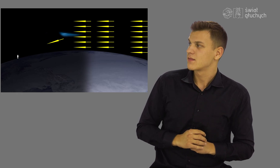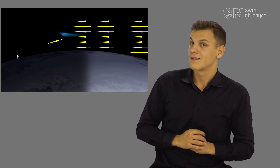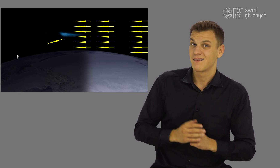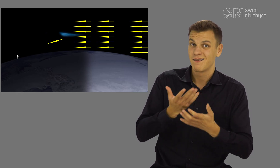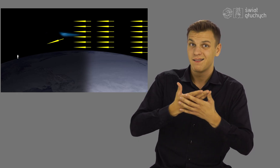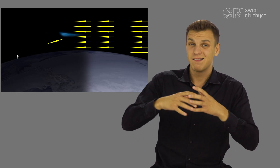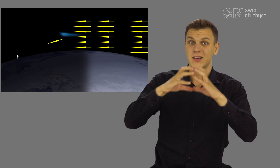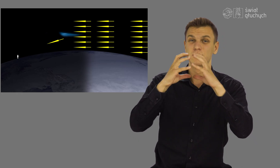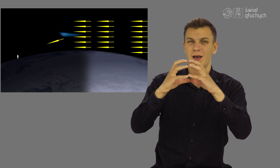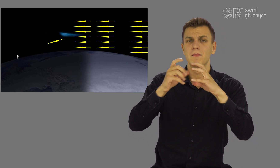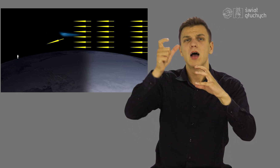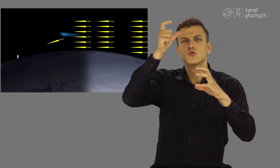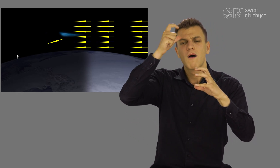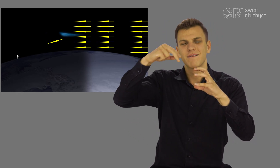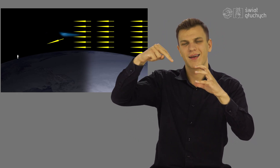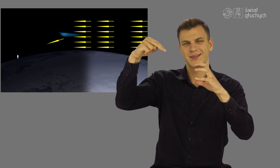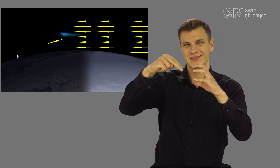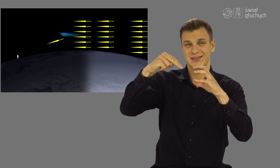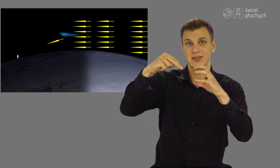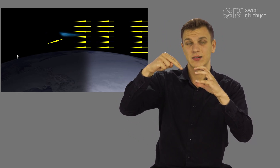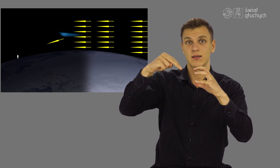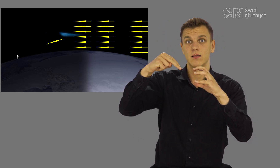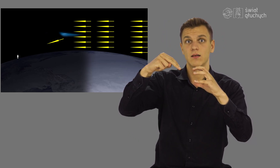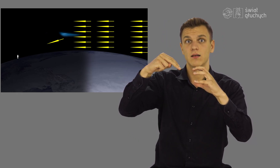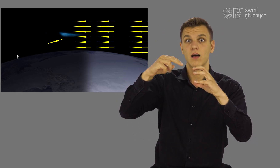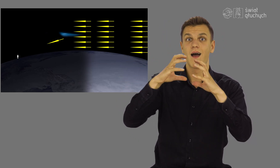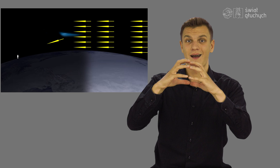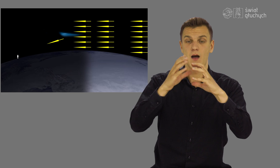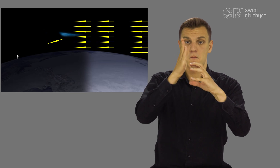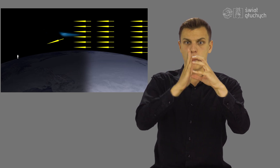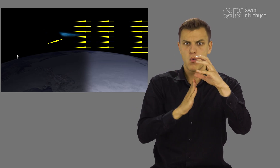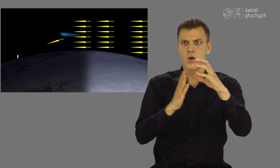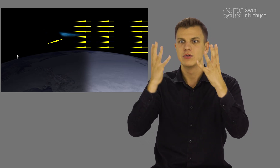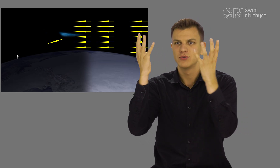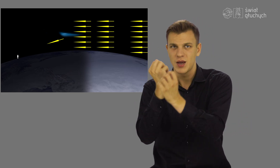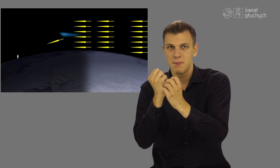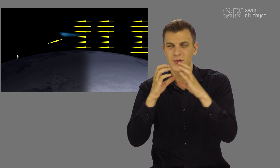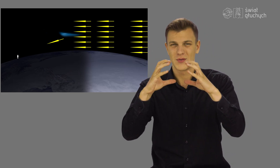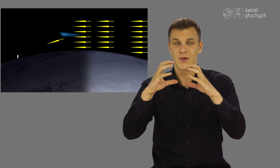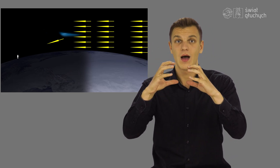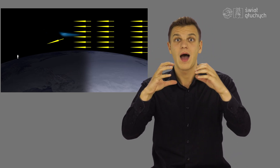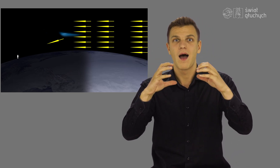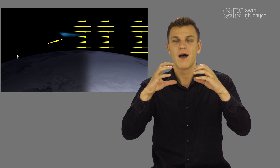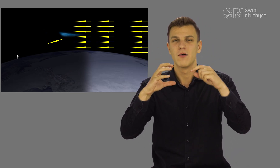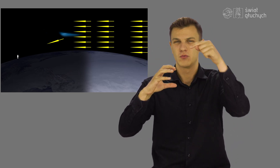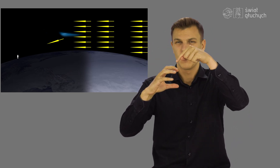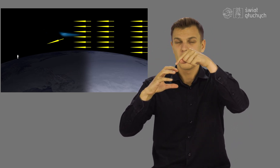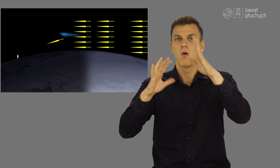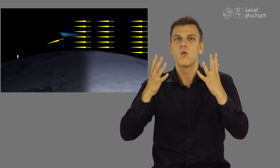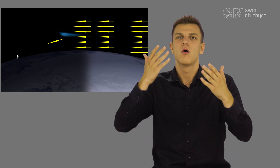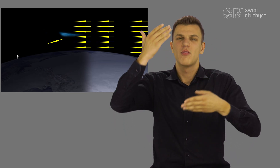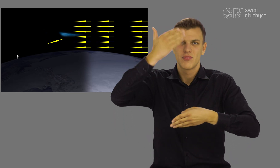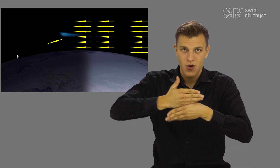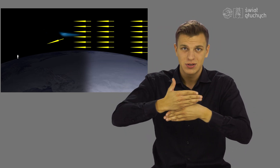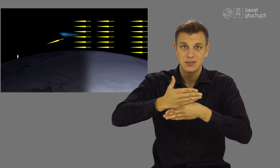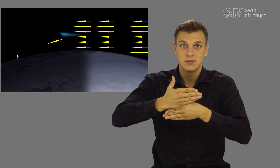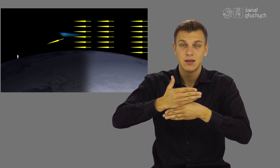The human who is observing the silver clouds, is already in the Earth's shadow, which means it's nighttime.